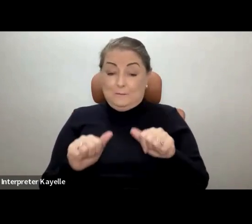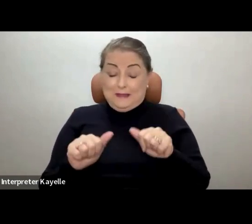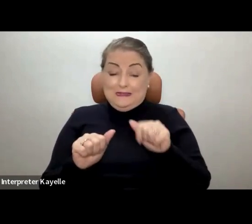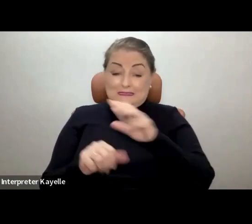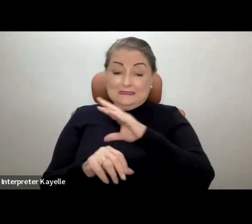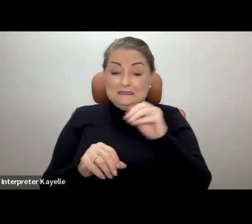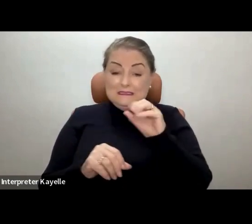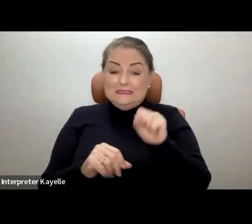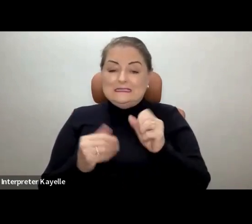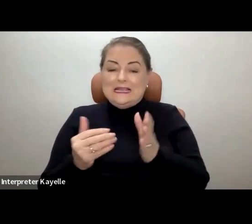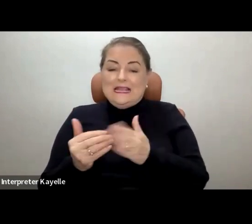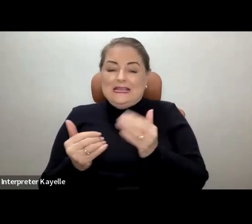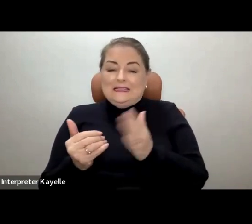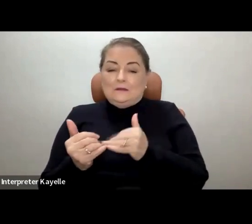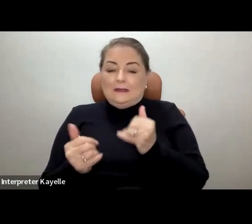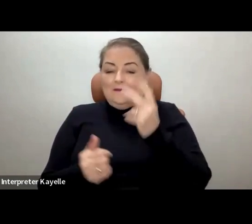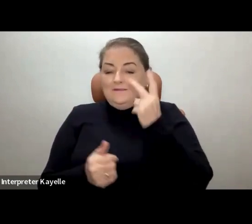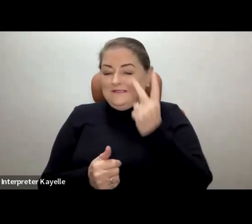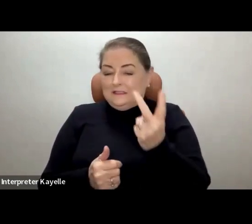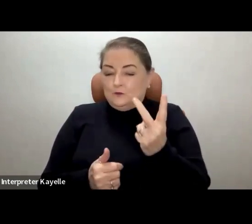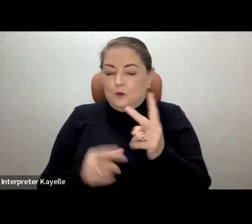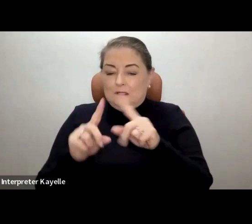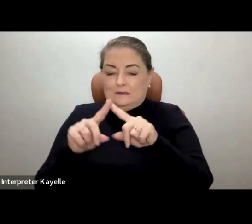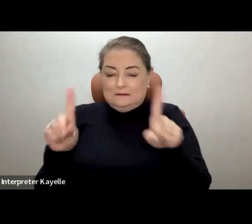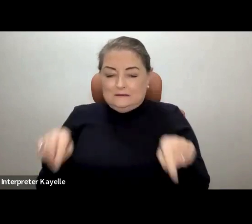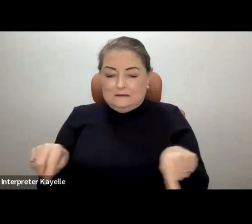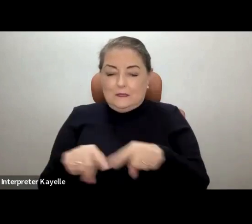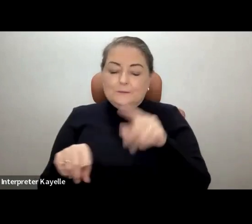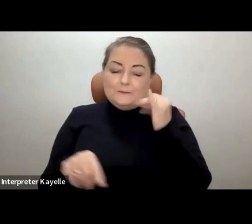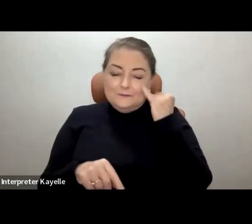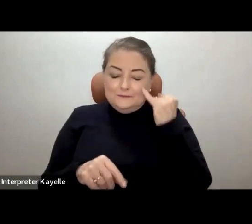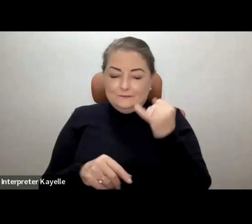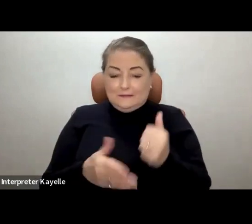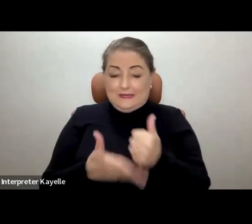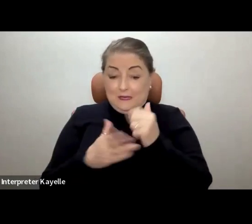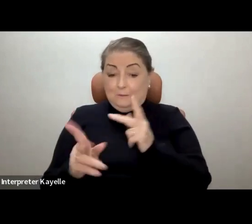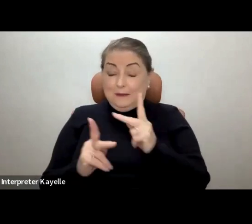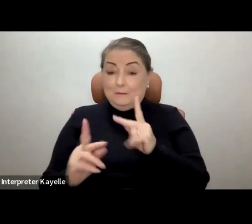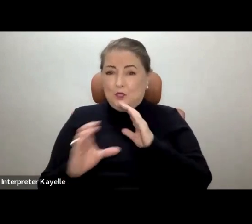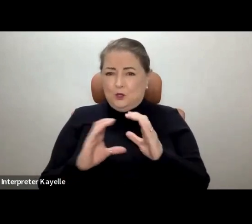easily visual signs. So to help people communicate, oh, I